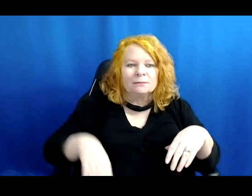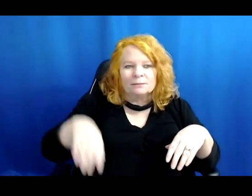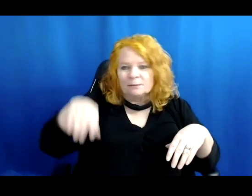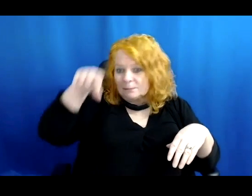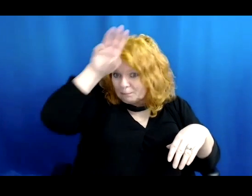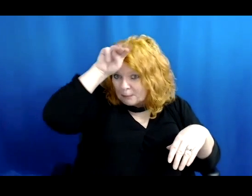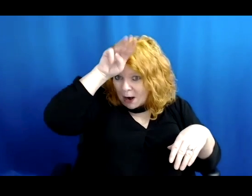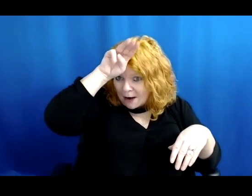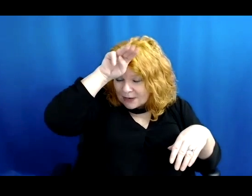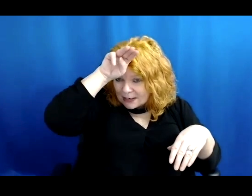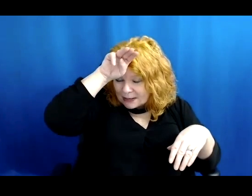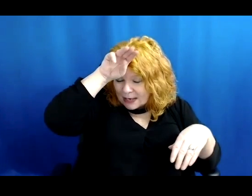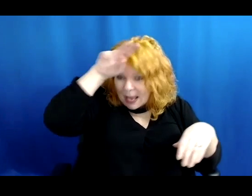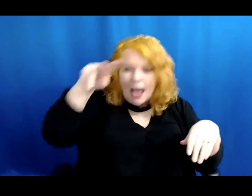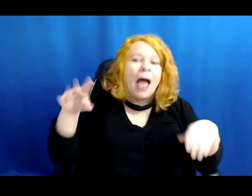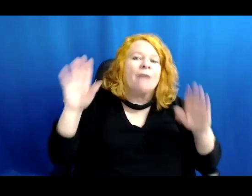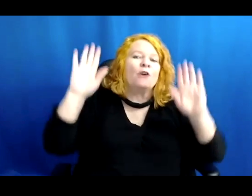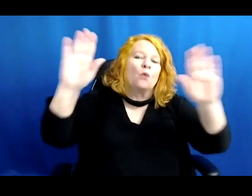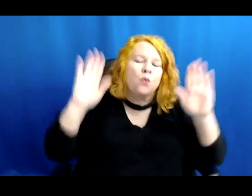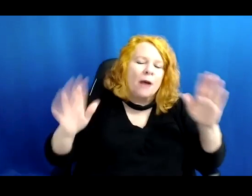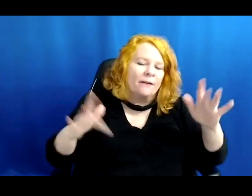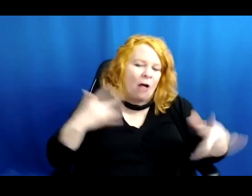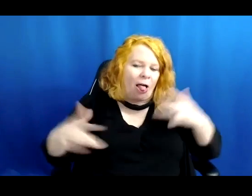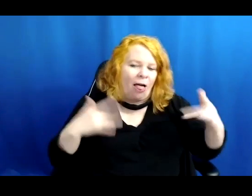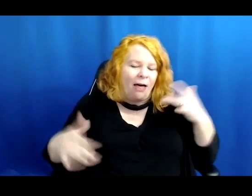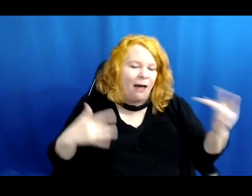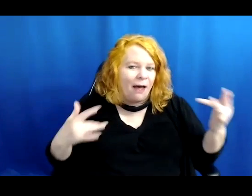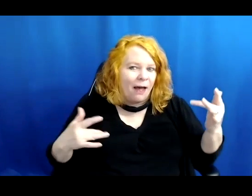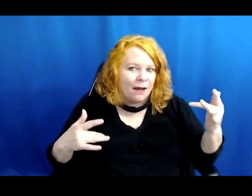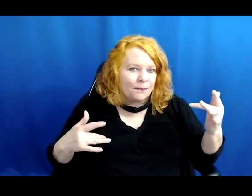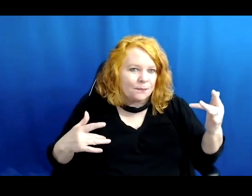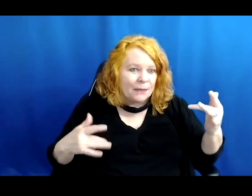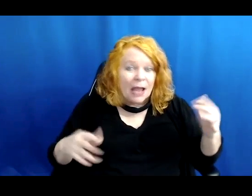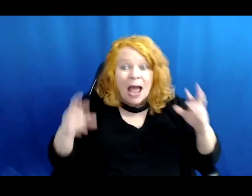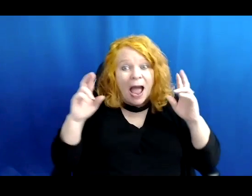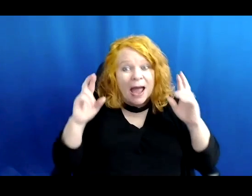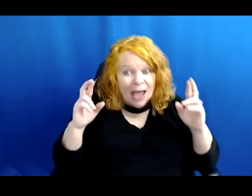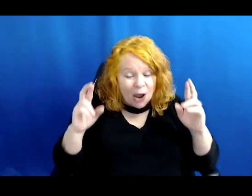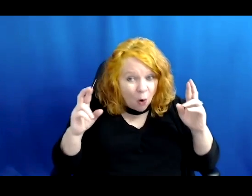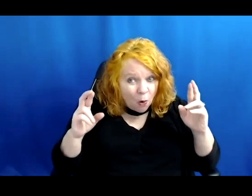“Papa the One-Winged Parrot, I hope you get your wing fixed soon.” With that Beautiful